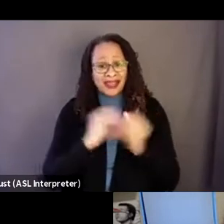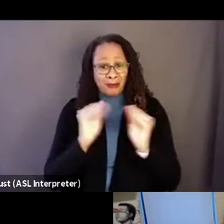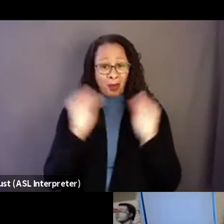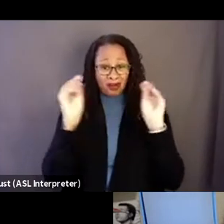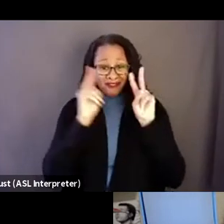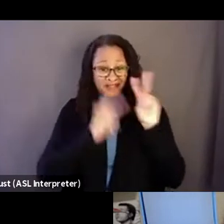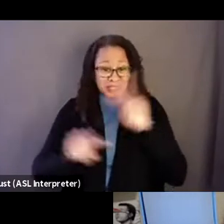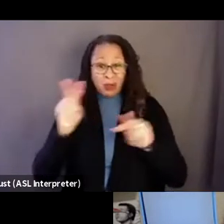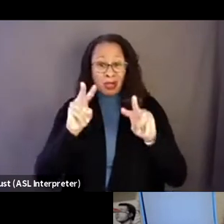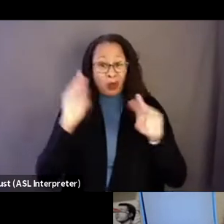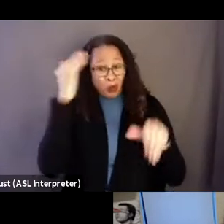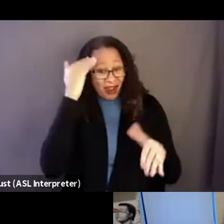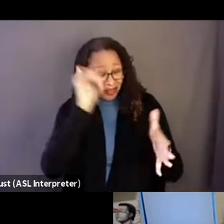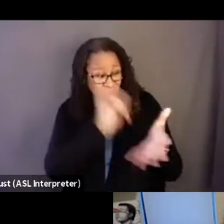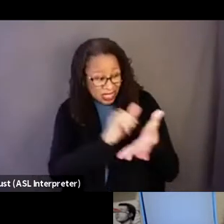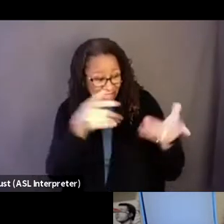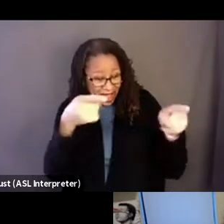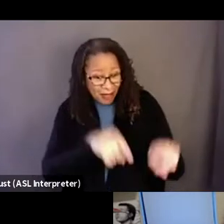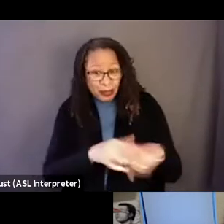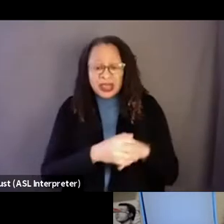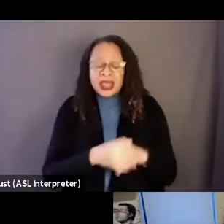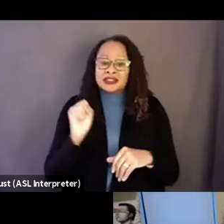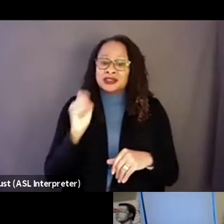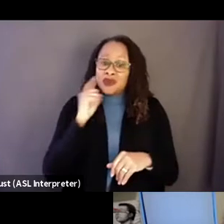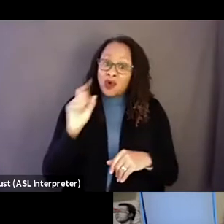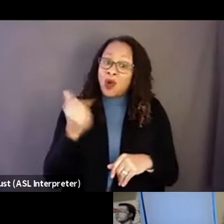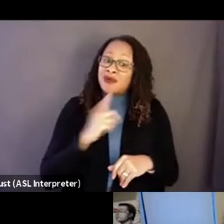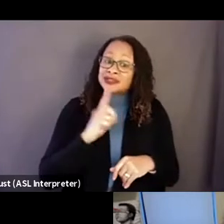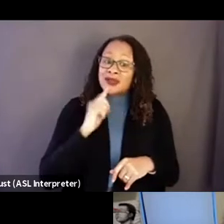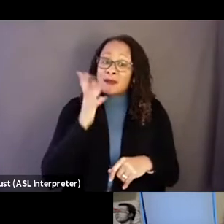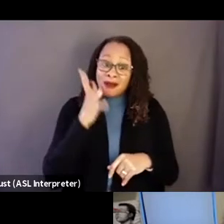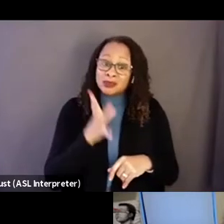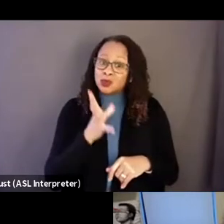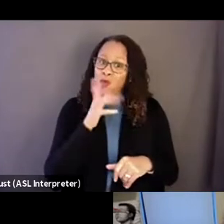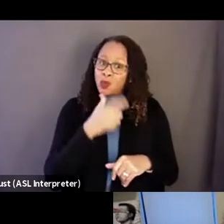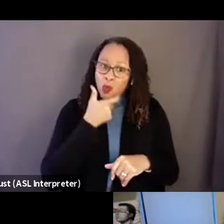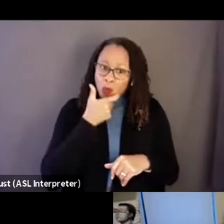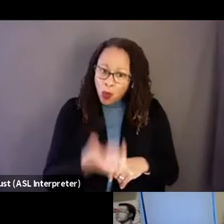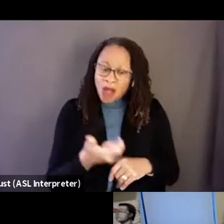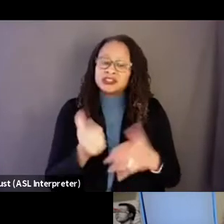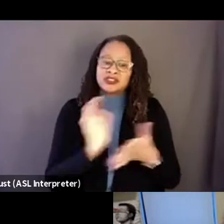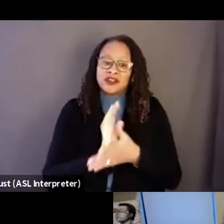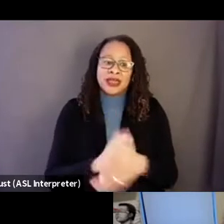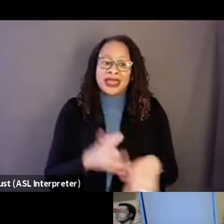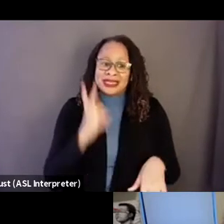so that for all the single mothers that watch the film, to see that they're not the only ones.